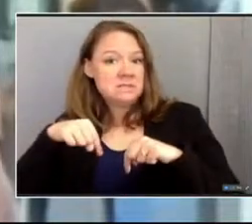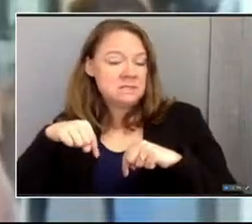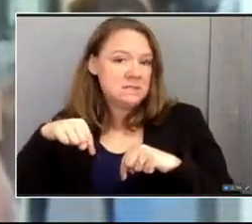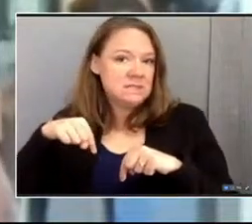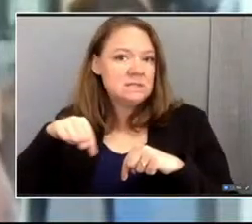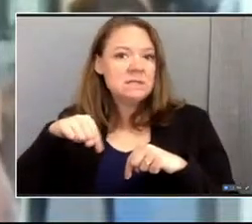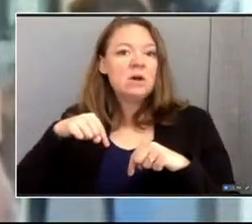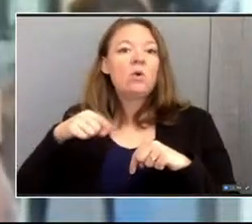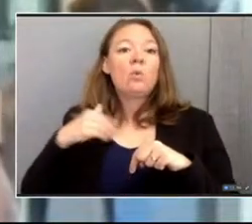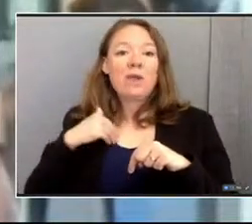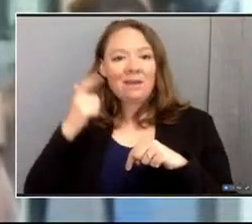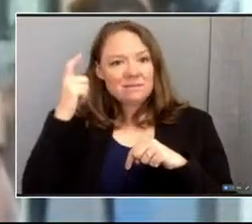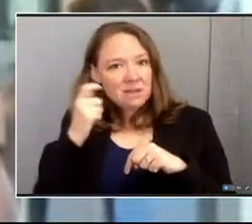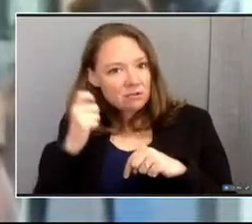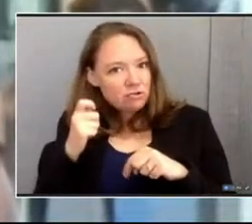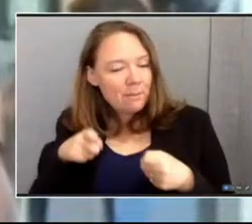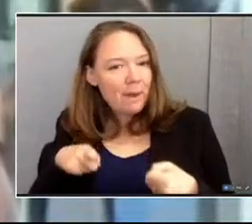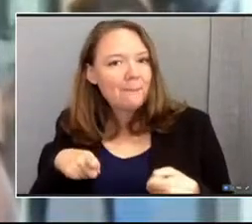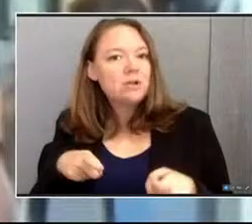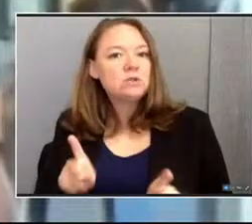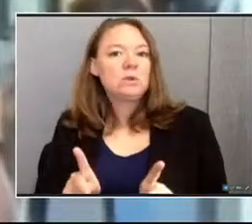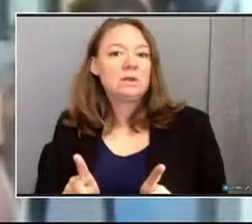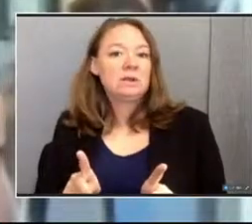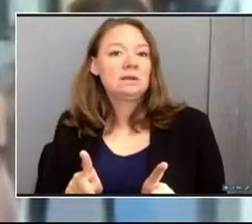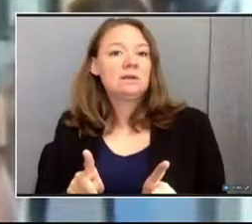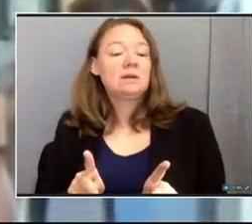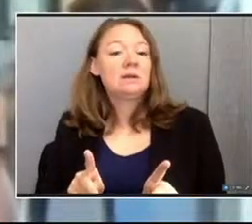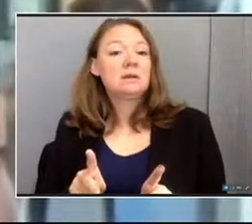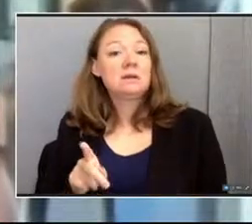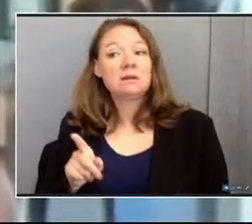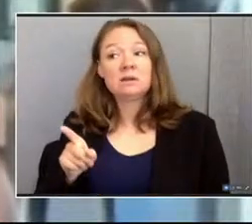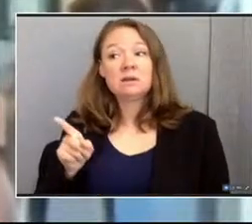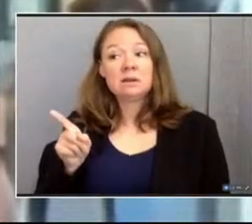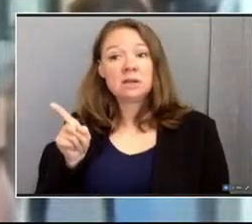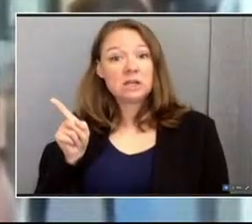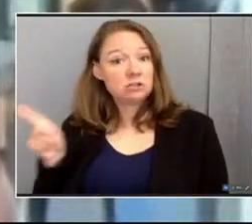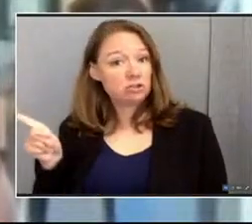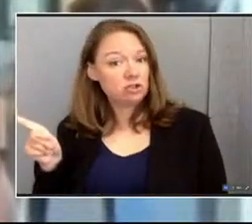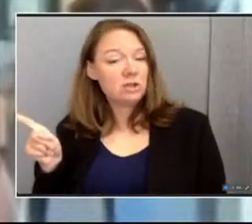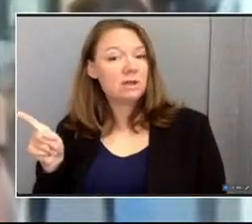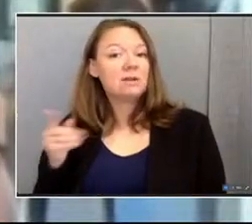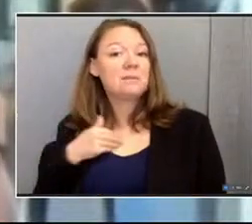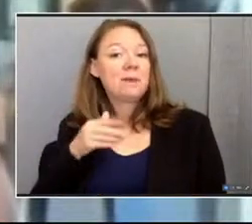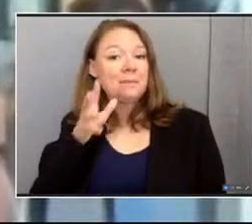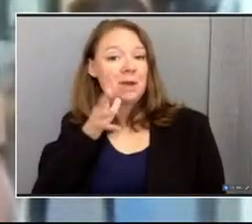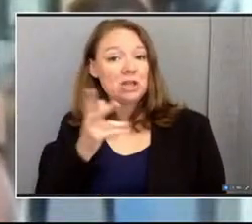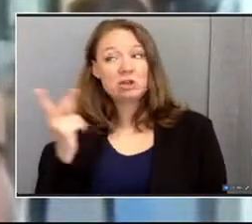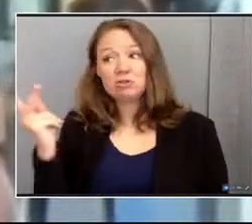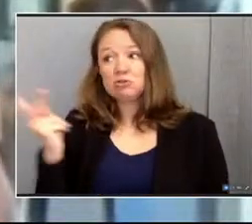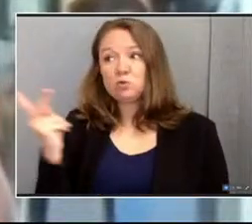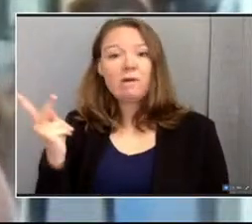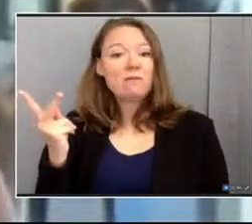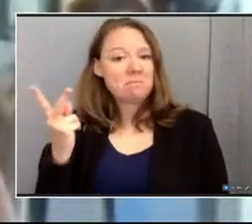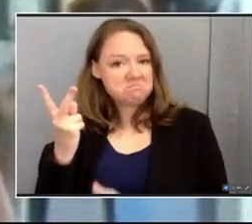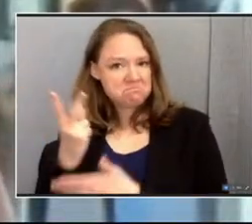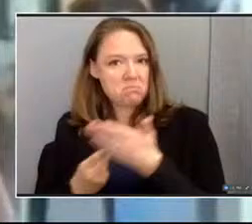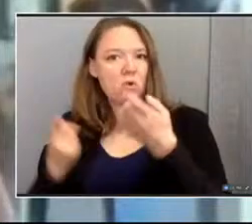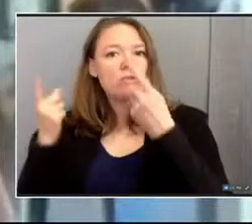and she and my mother both agreed that it was time and in the fall of 1928 I boarded